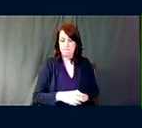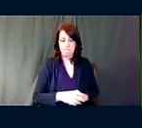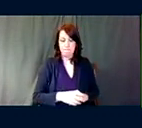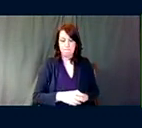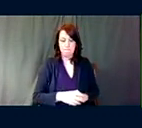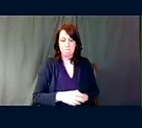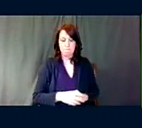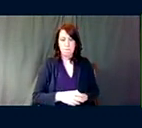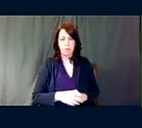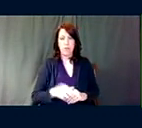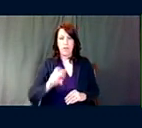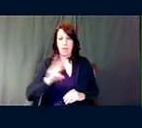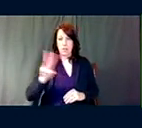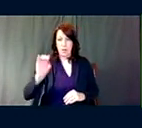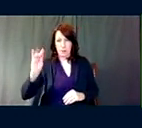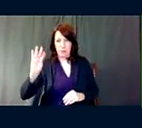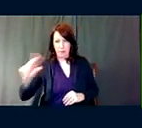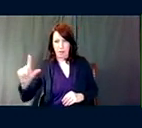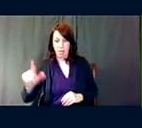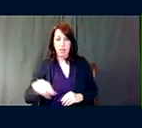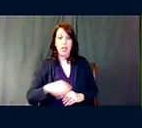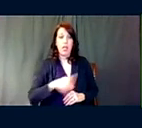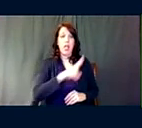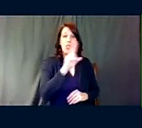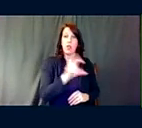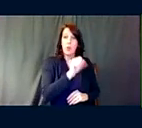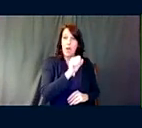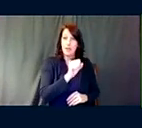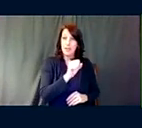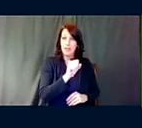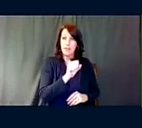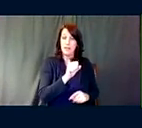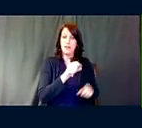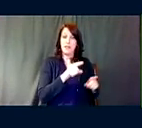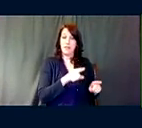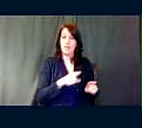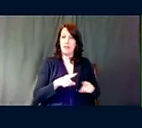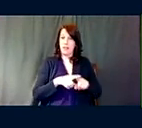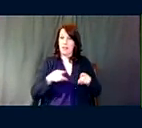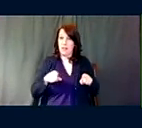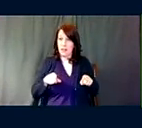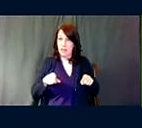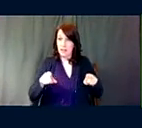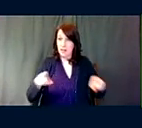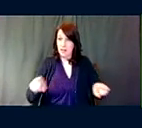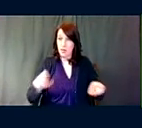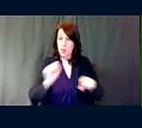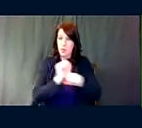POST-THANKSGIVING IN THE U.S. THAT WAS WEST BENGAL. AS WE WERE WORKING IN WEST BENGAL, WE STARTED WORKING IN